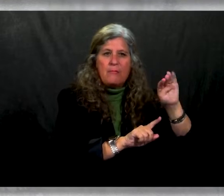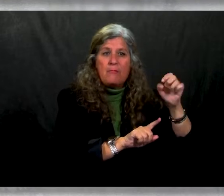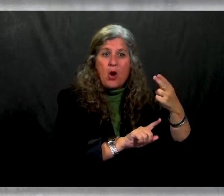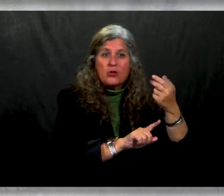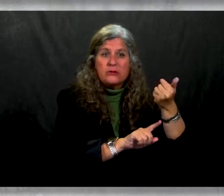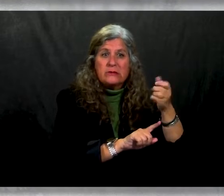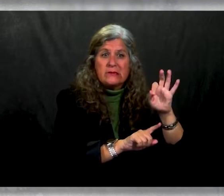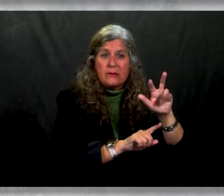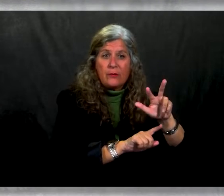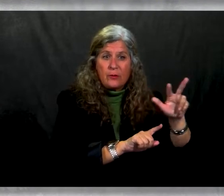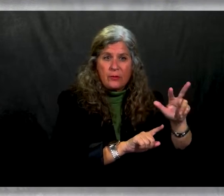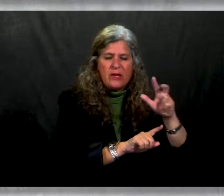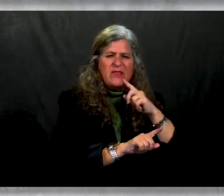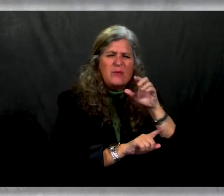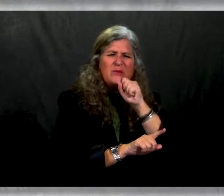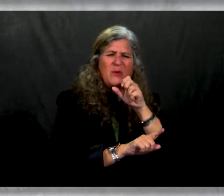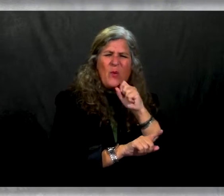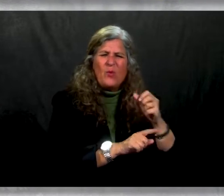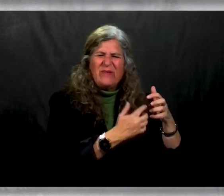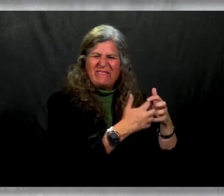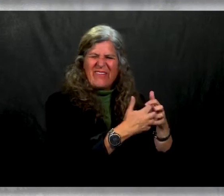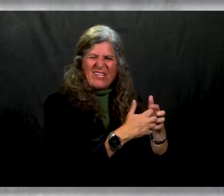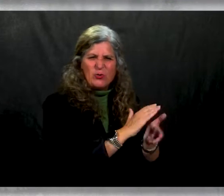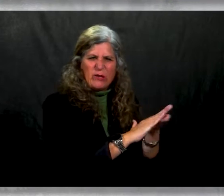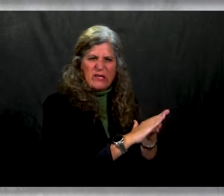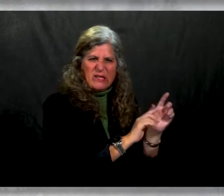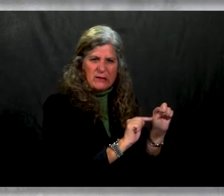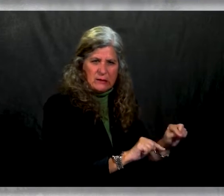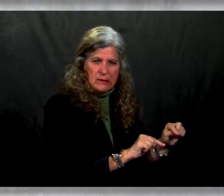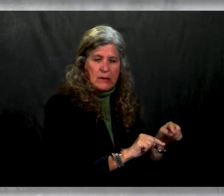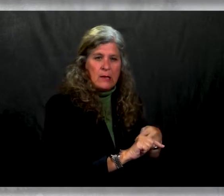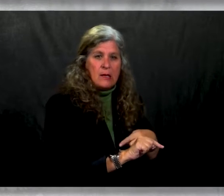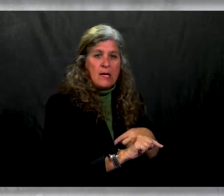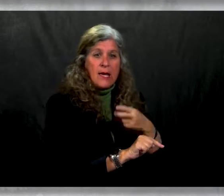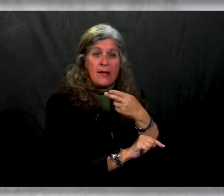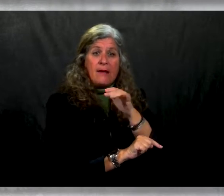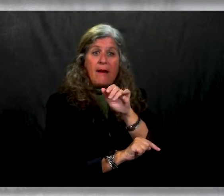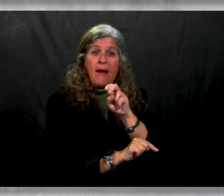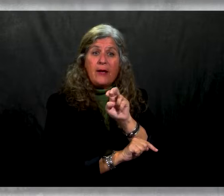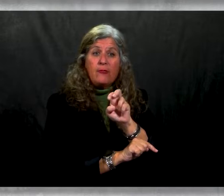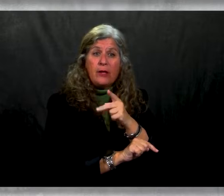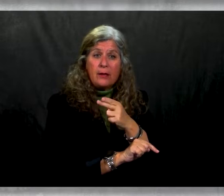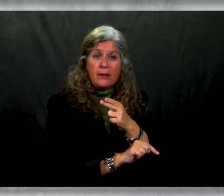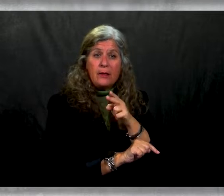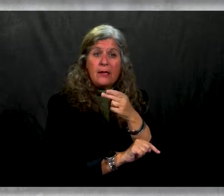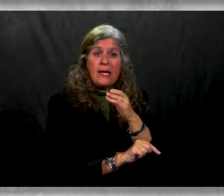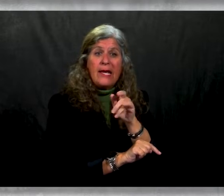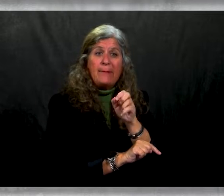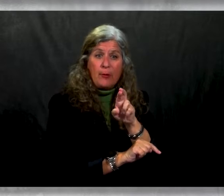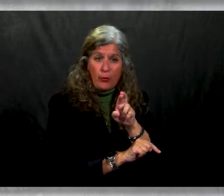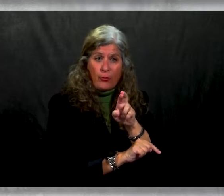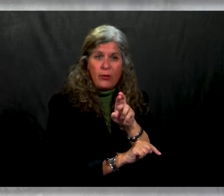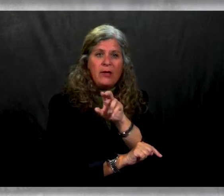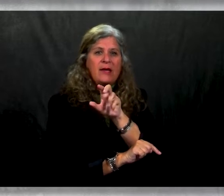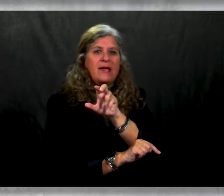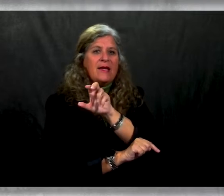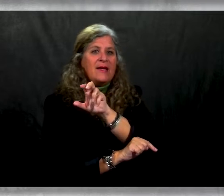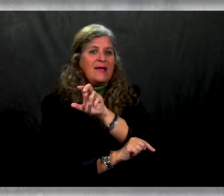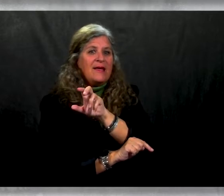there had been an old munitions factory here, and it's due to Heinrich Himmler that the SS takes over this area.